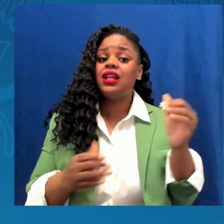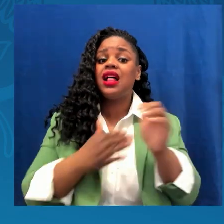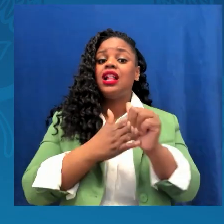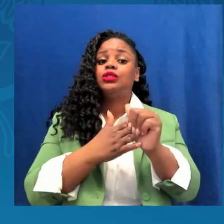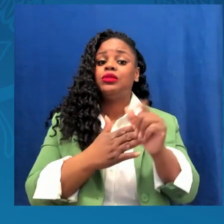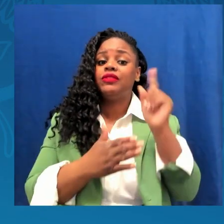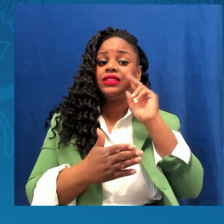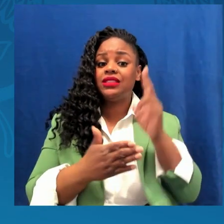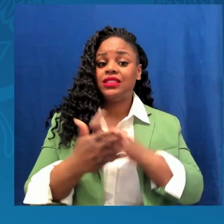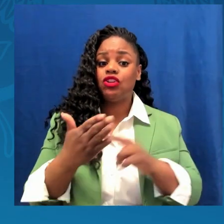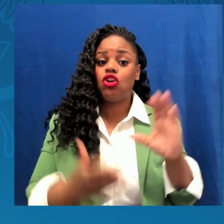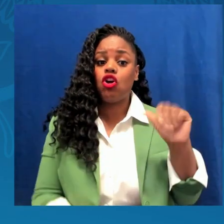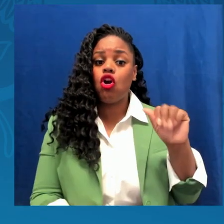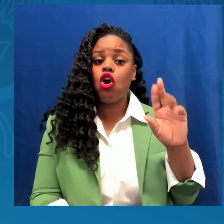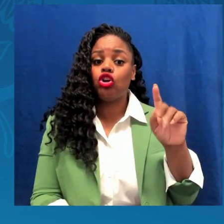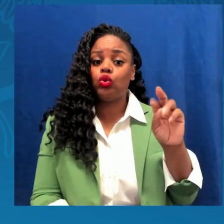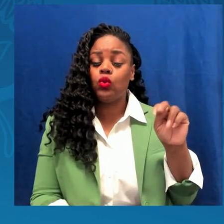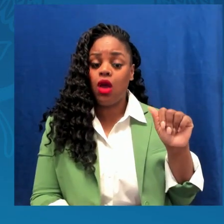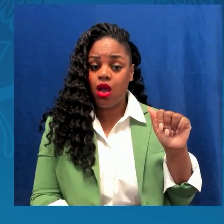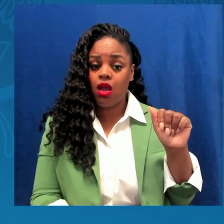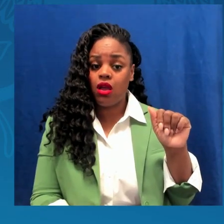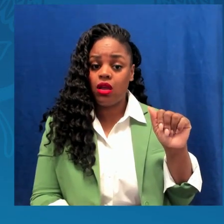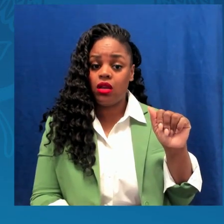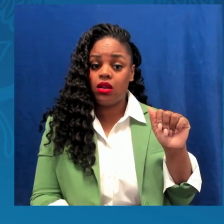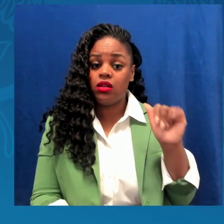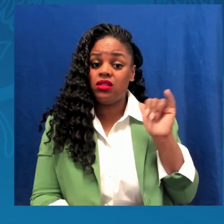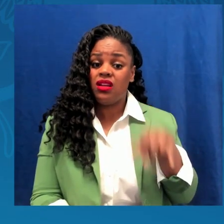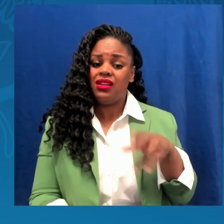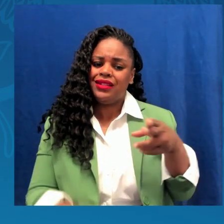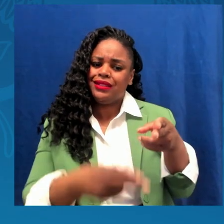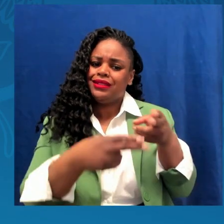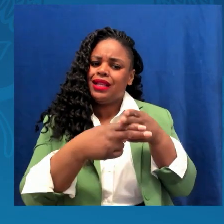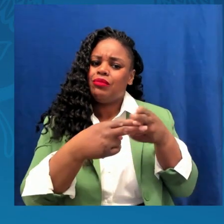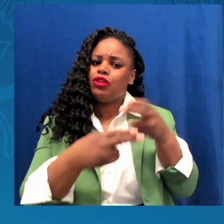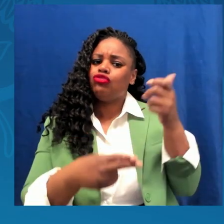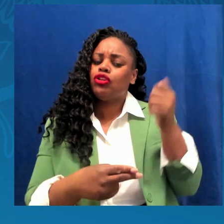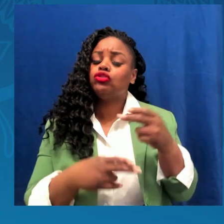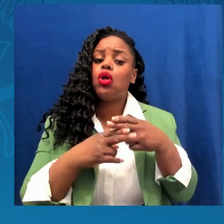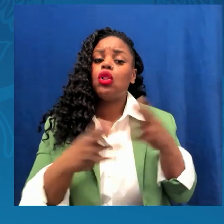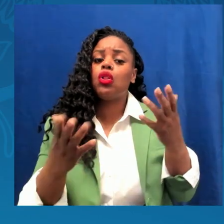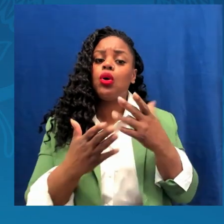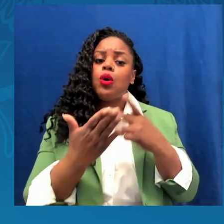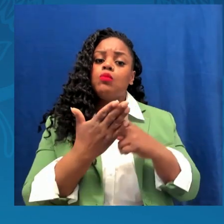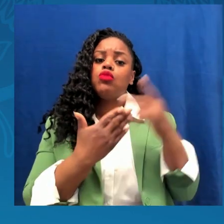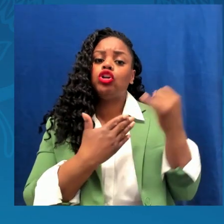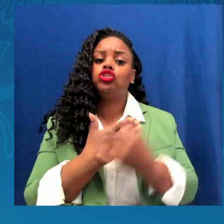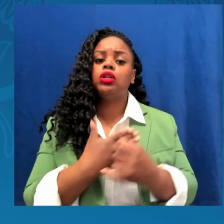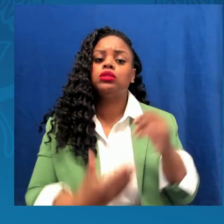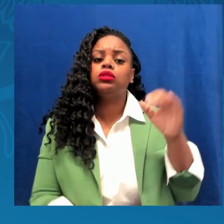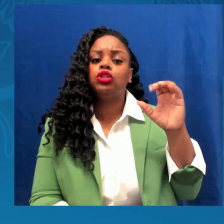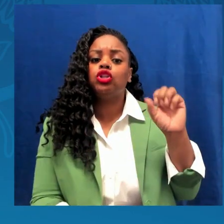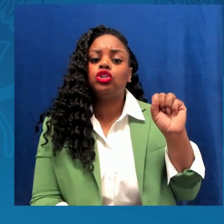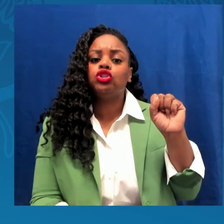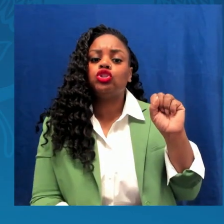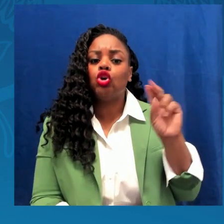These short term grants, known as Project Serve Grants, can be used to hire more mental health professionals